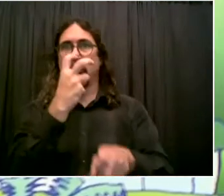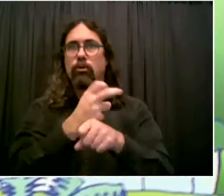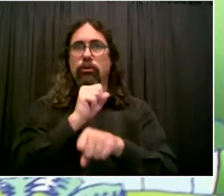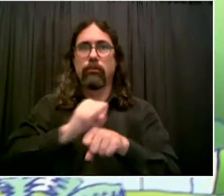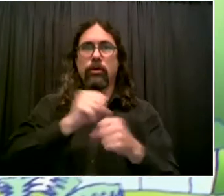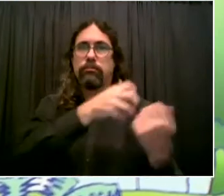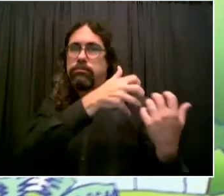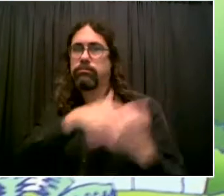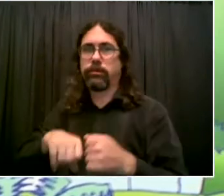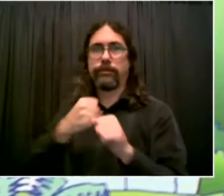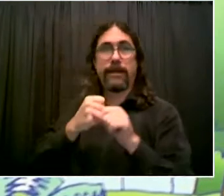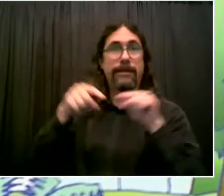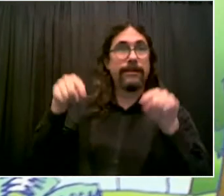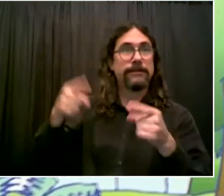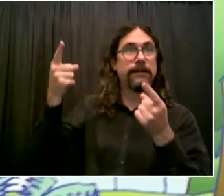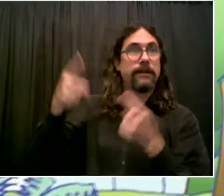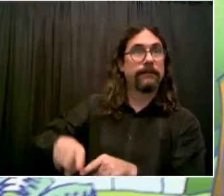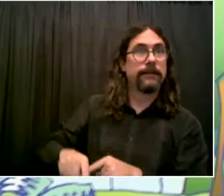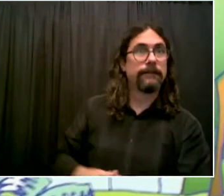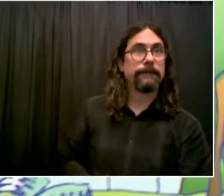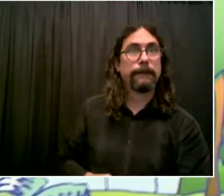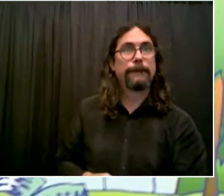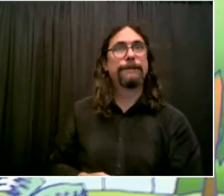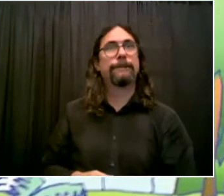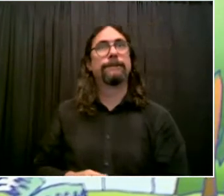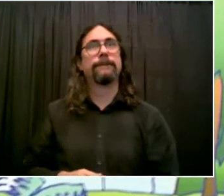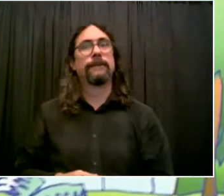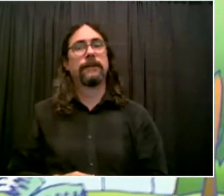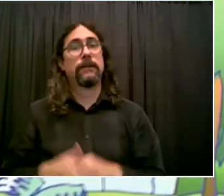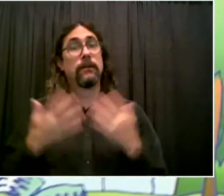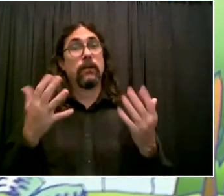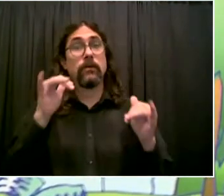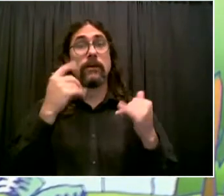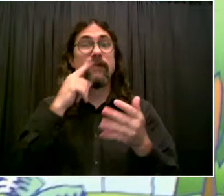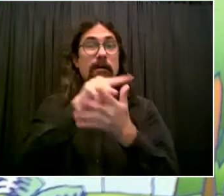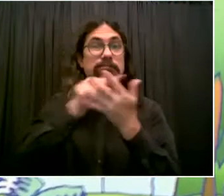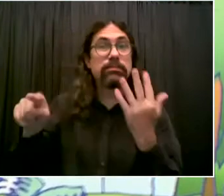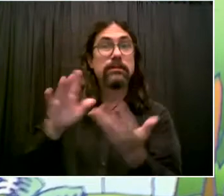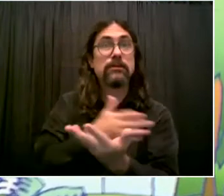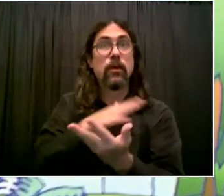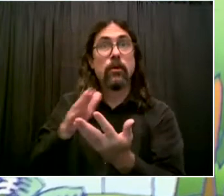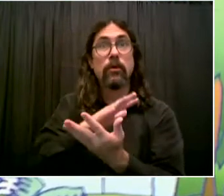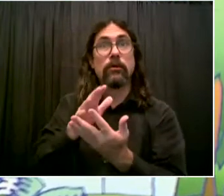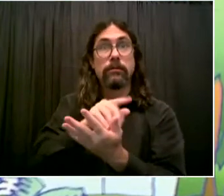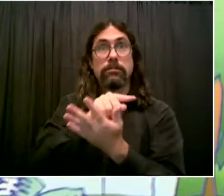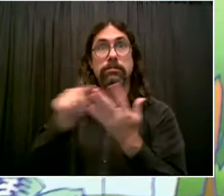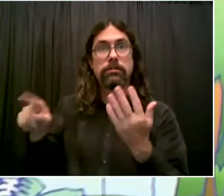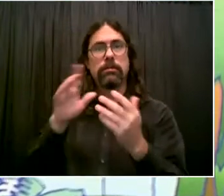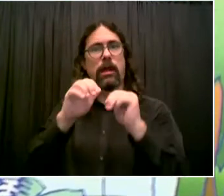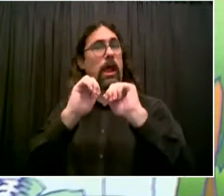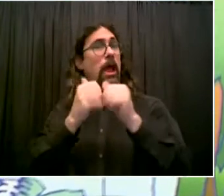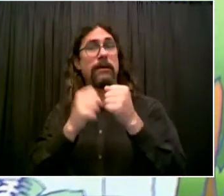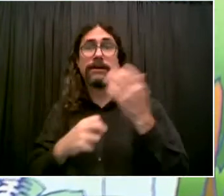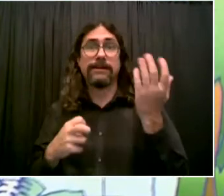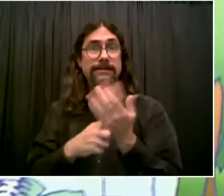PERFORM, YOU ARE READY TO BUST OUT THERE. GOTTA GET YOU UP THERE. PEOPLE ARE